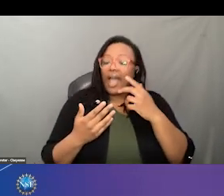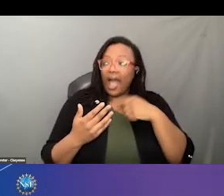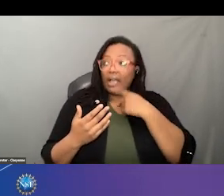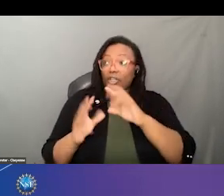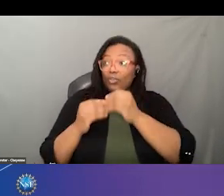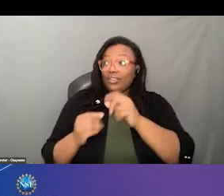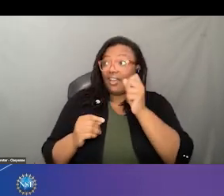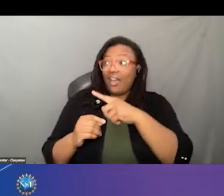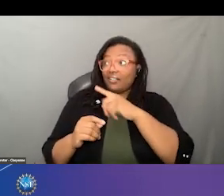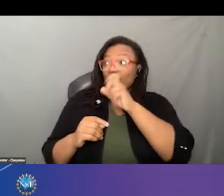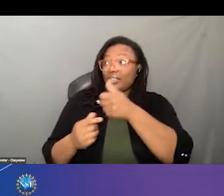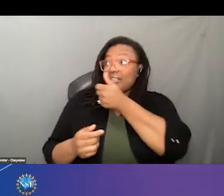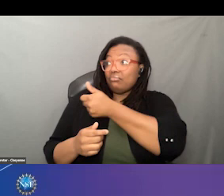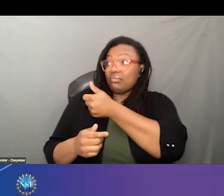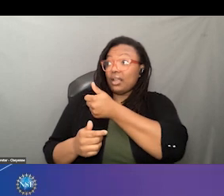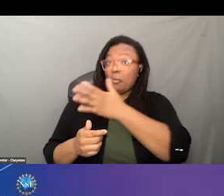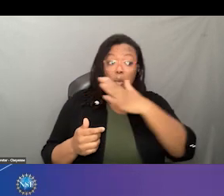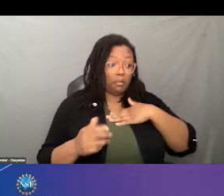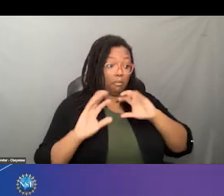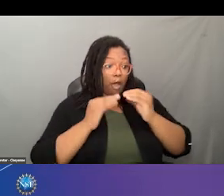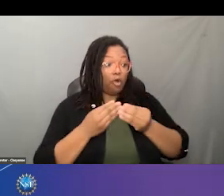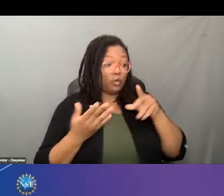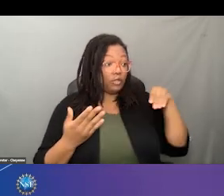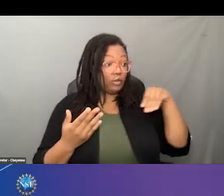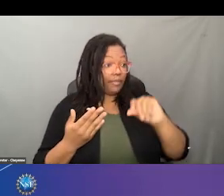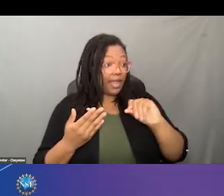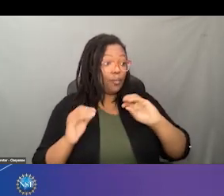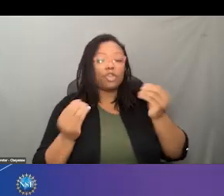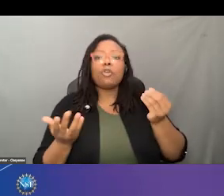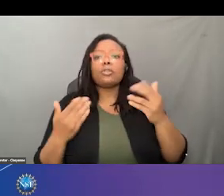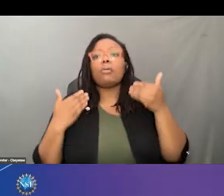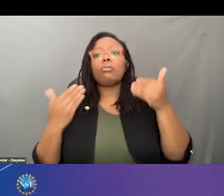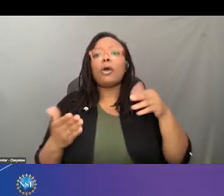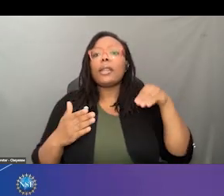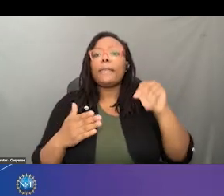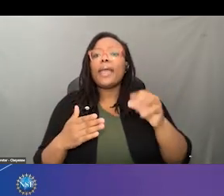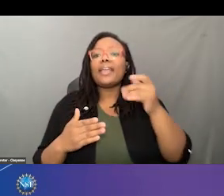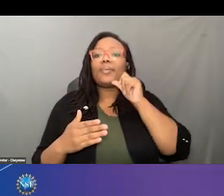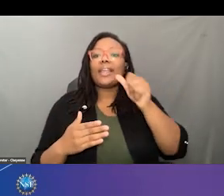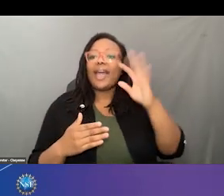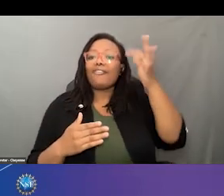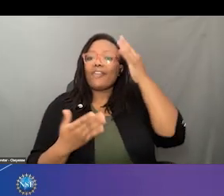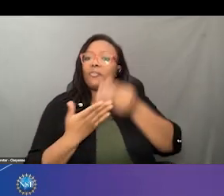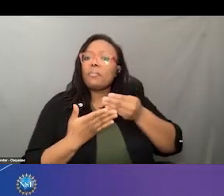to themselves, is this something that my organization would pay with no doubts if we didn't have federal funding?